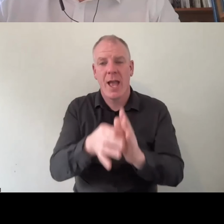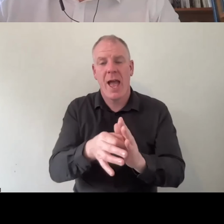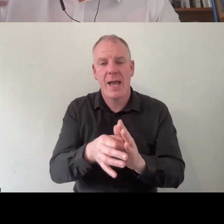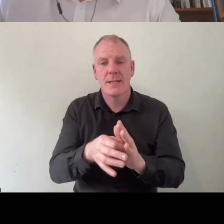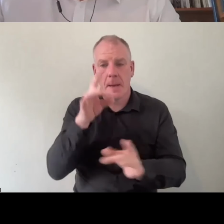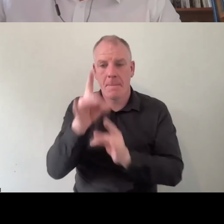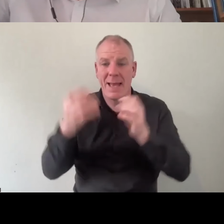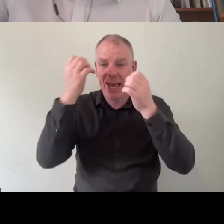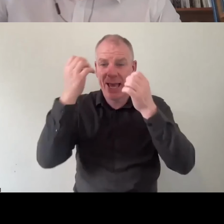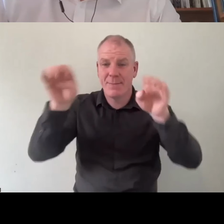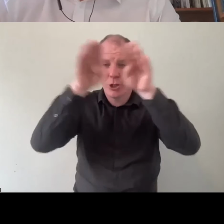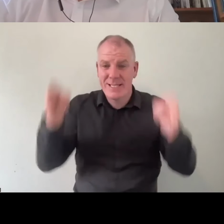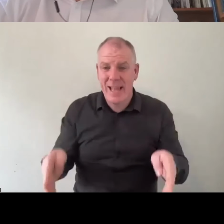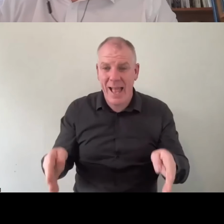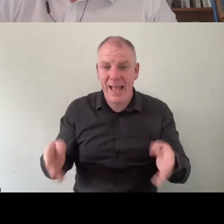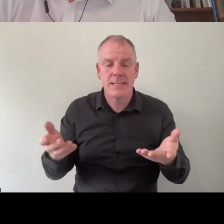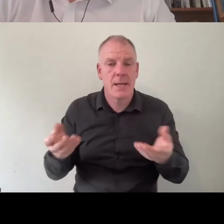or exhibition materials and stuff like that,